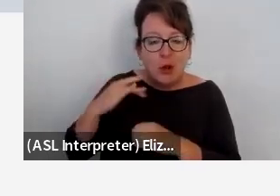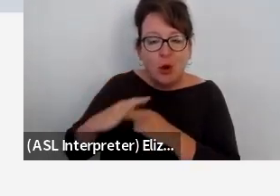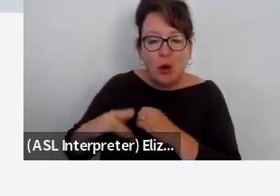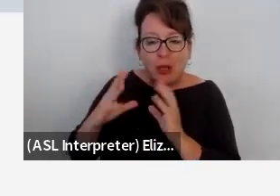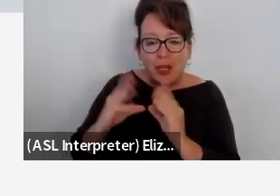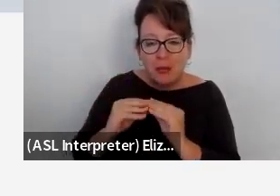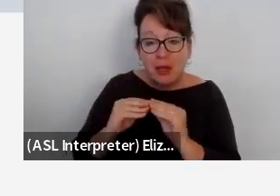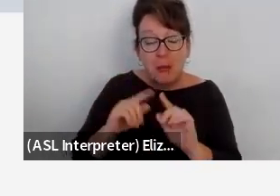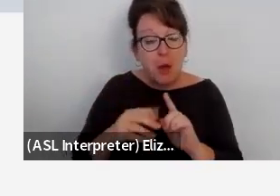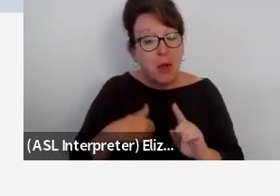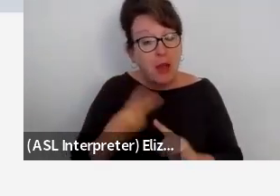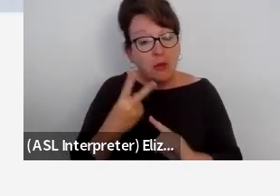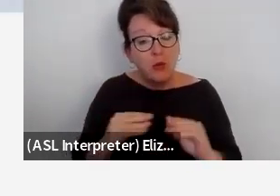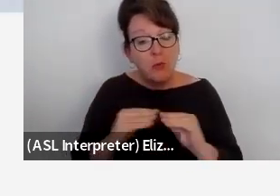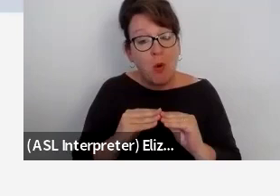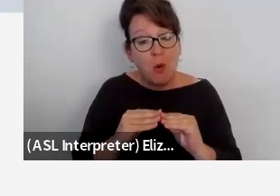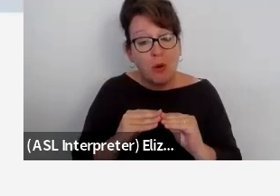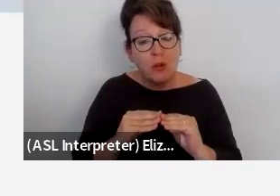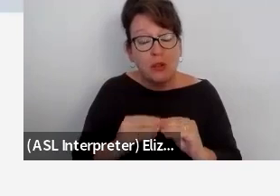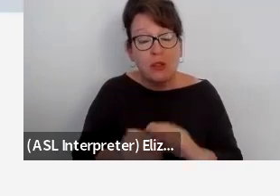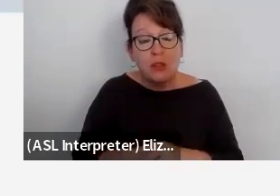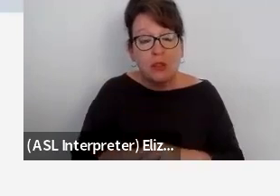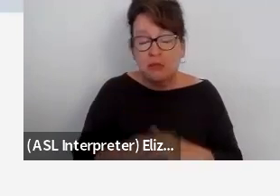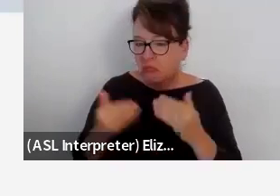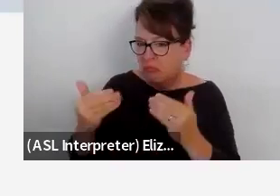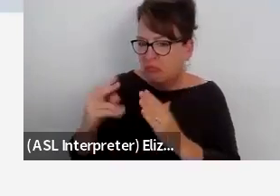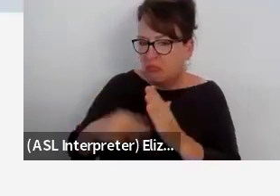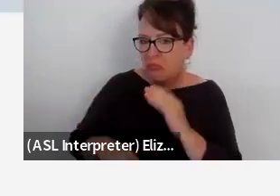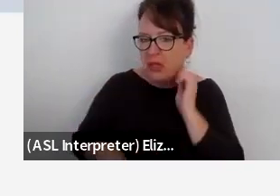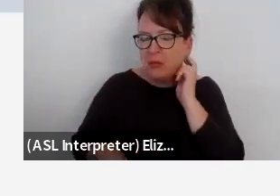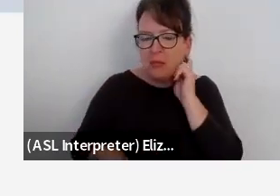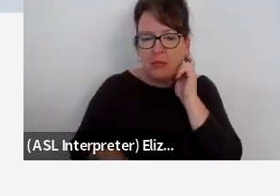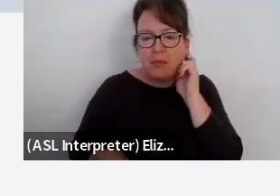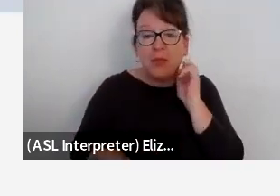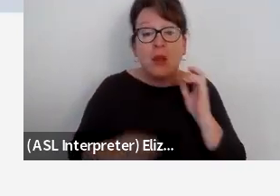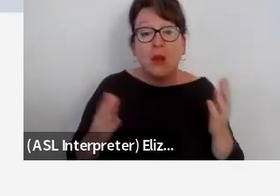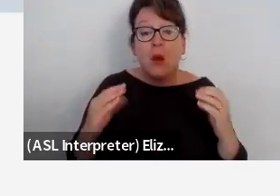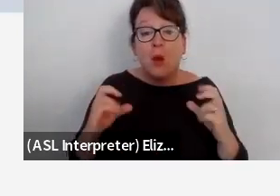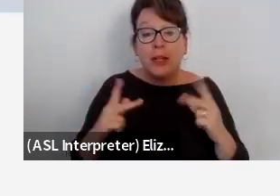one, you can go directly to the DERA page and learn about eligible projects.